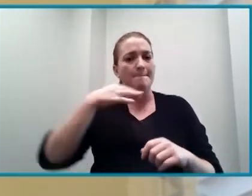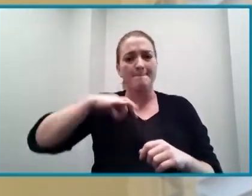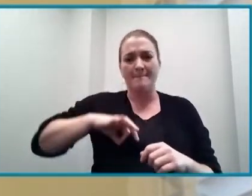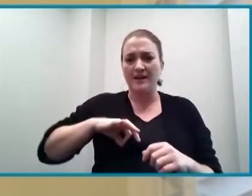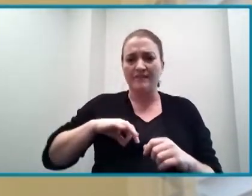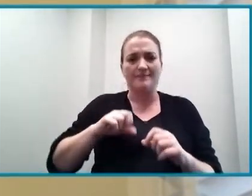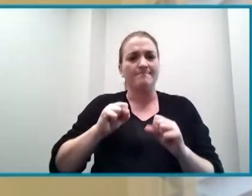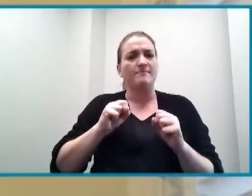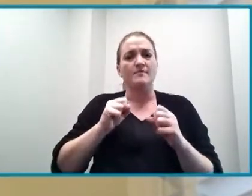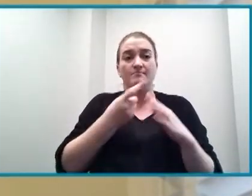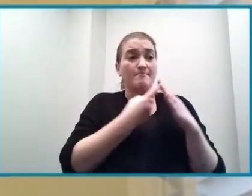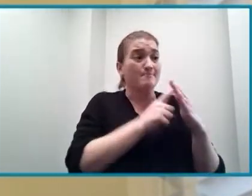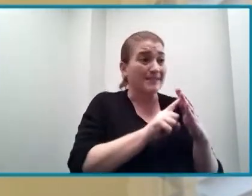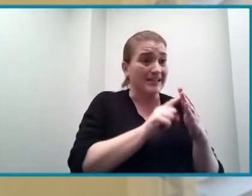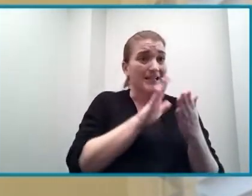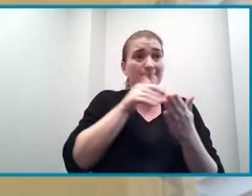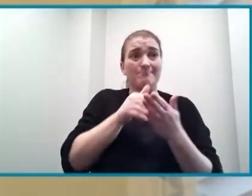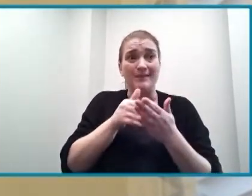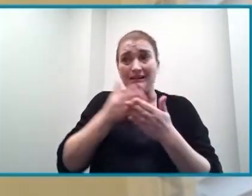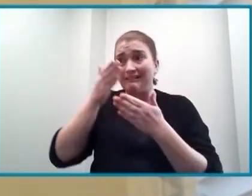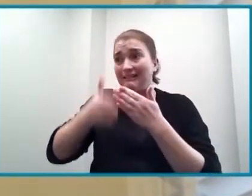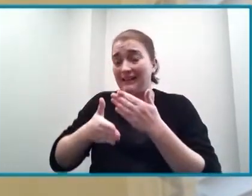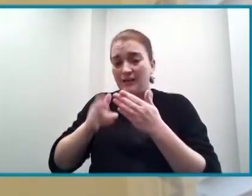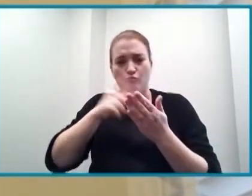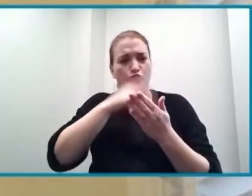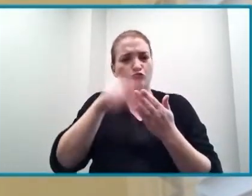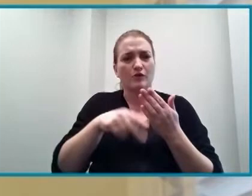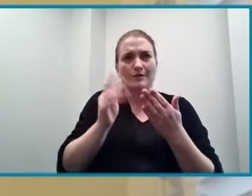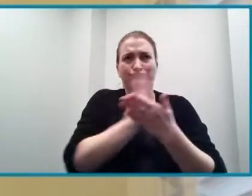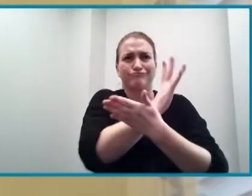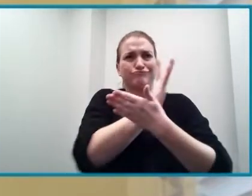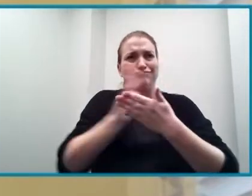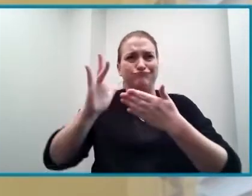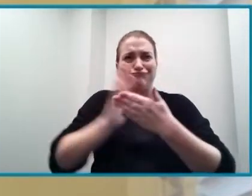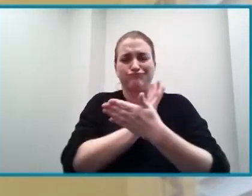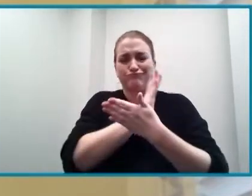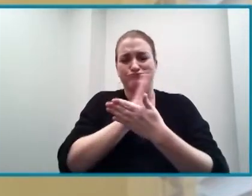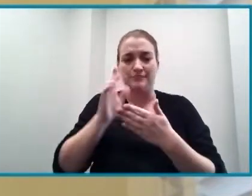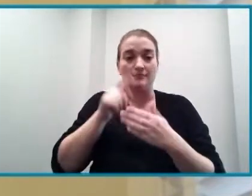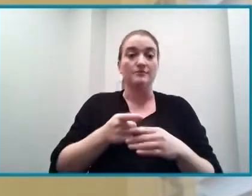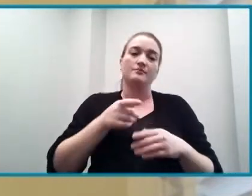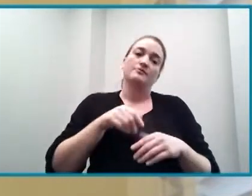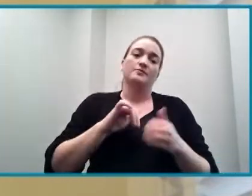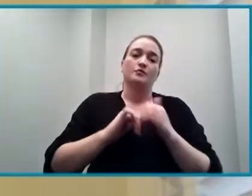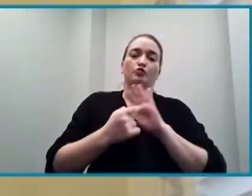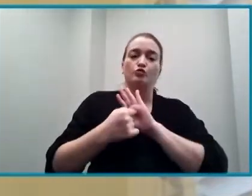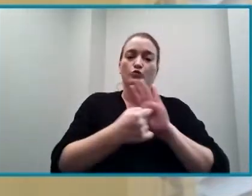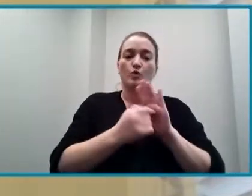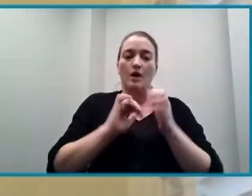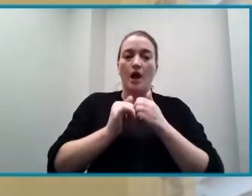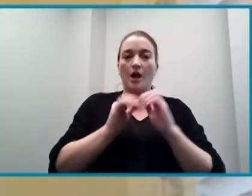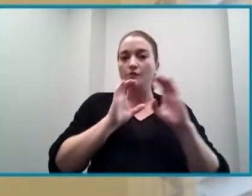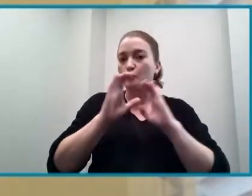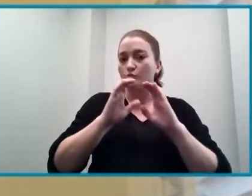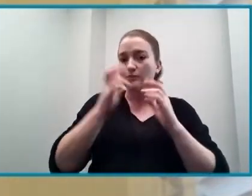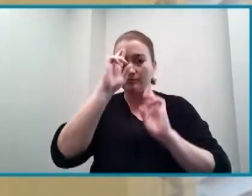This will also enhance cultural understanding and communicate respect for this population that we're working with. Some key partners,